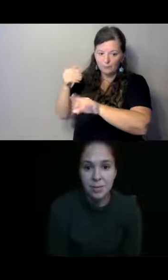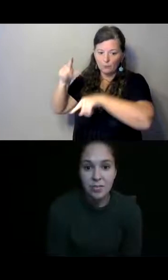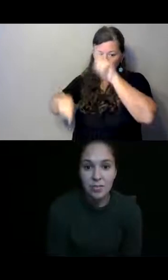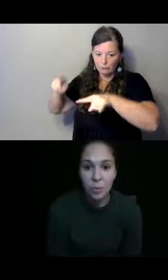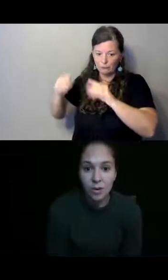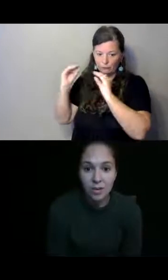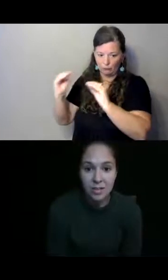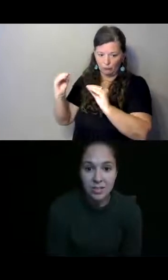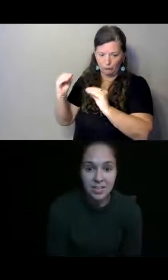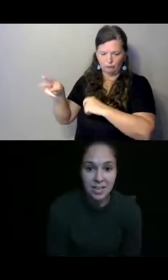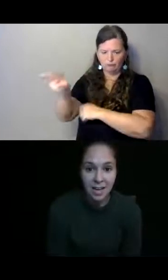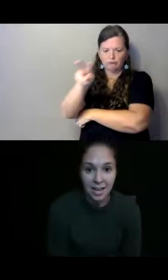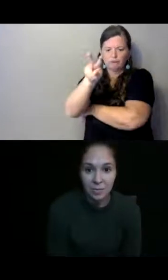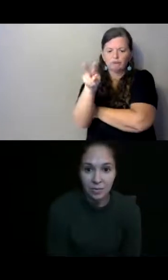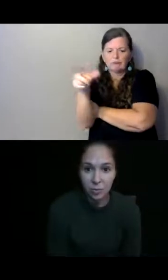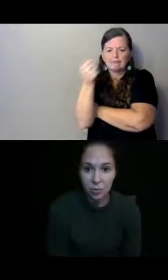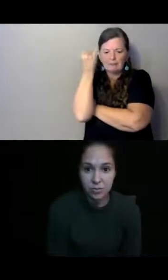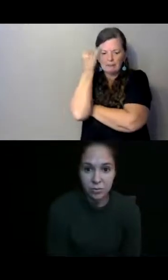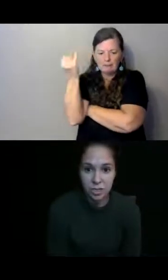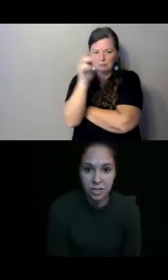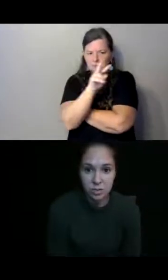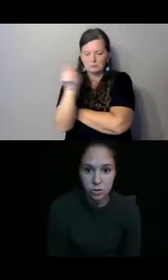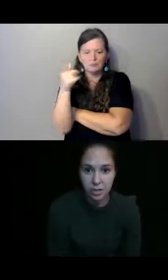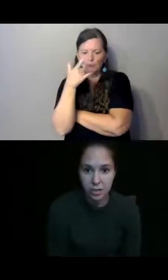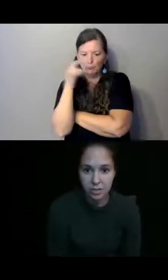before DI, before differentiated instruction,